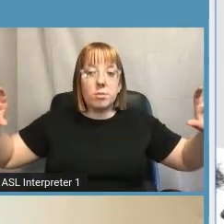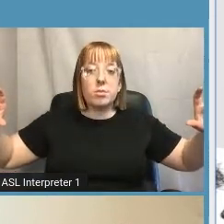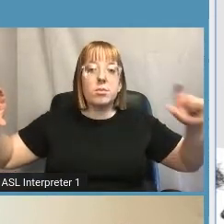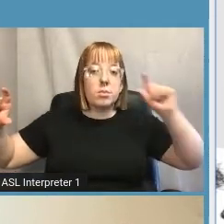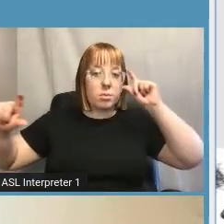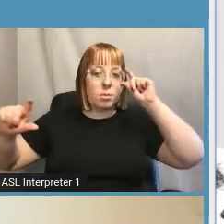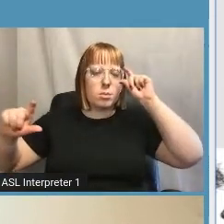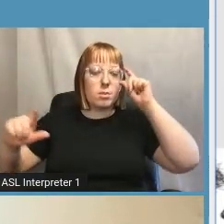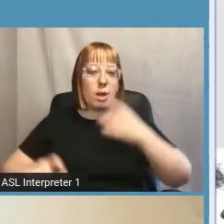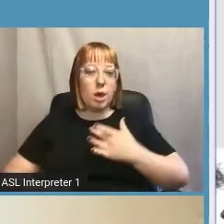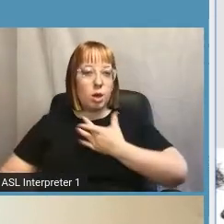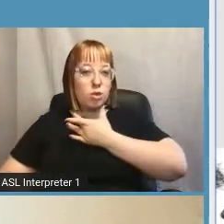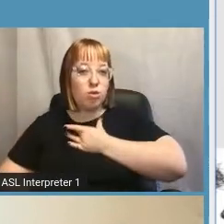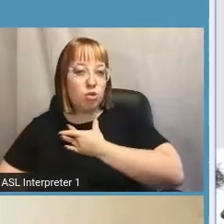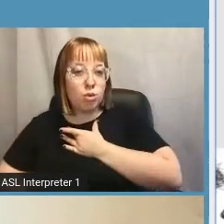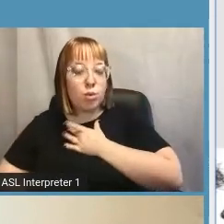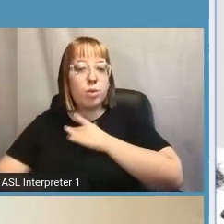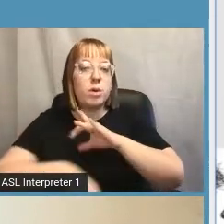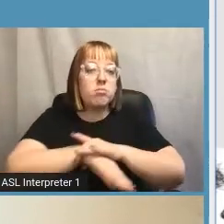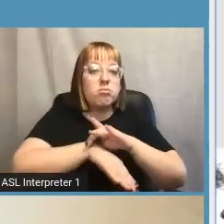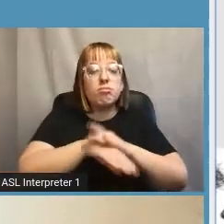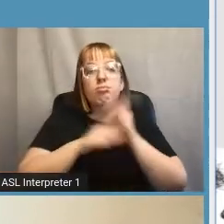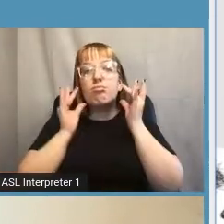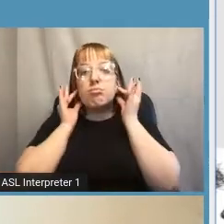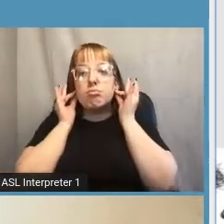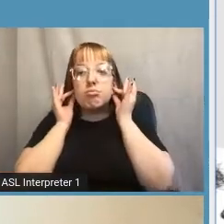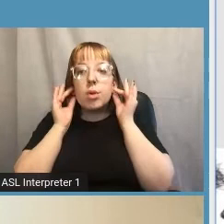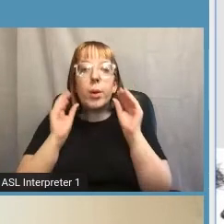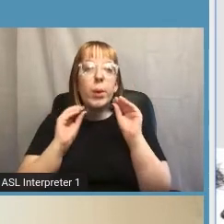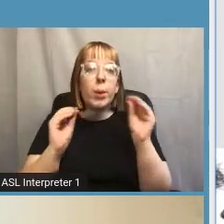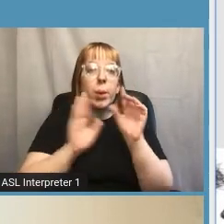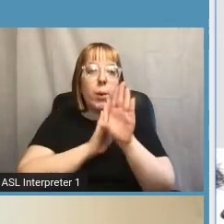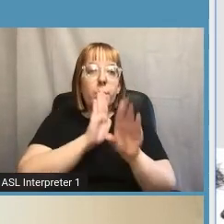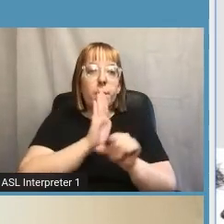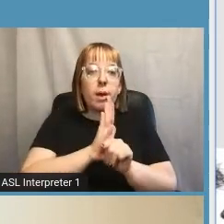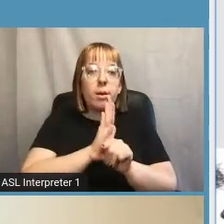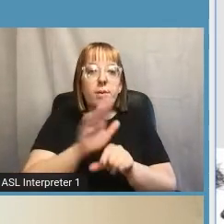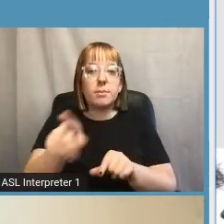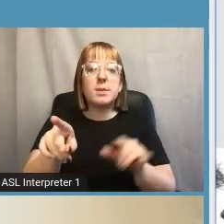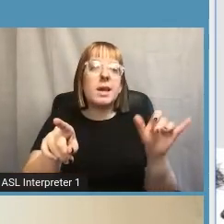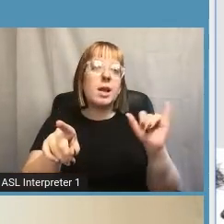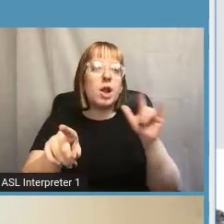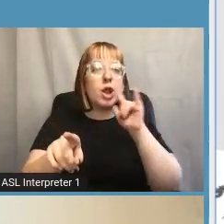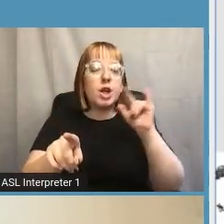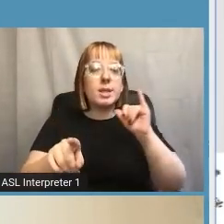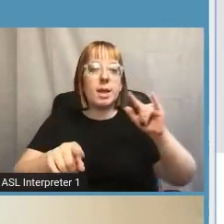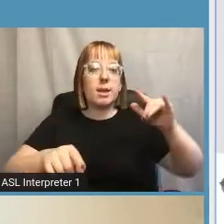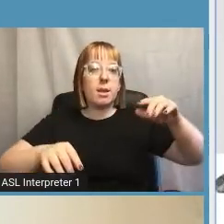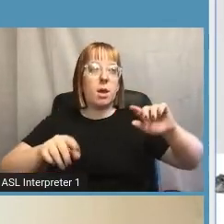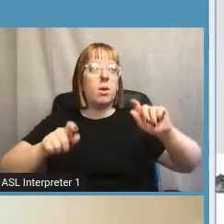believe this is and there's no background so that is if there is if they're hanging from on the wall